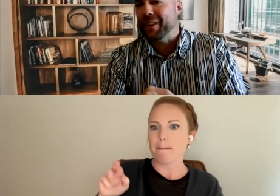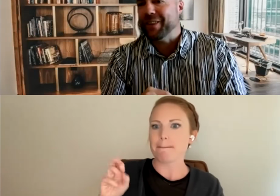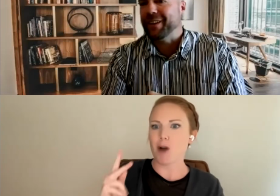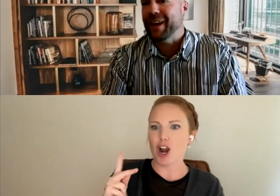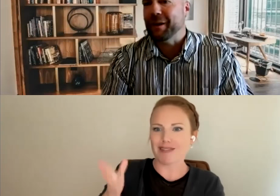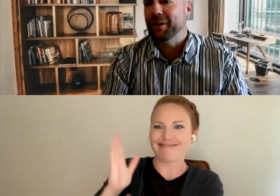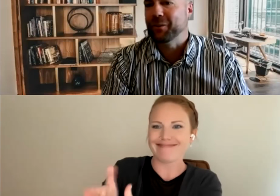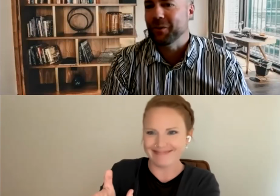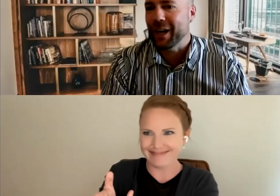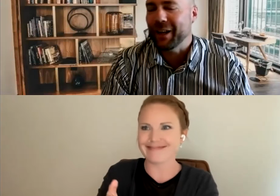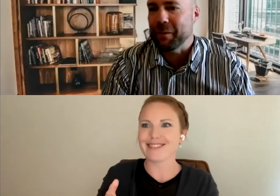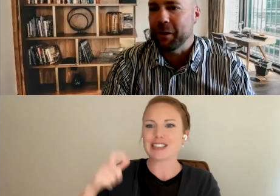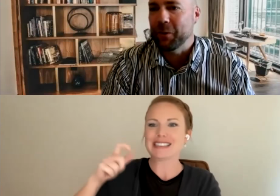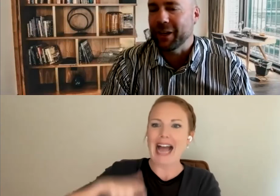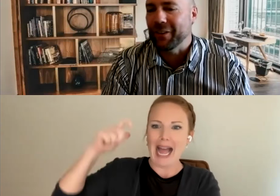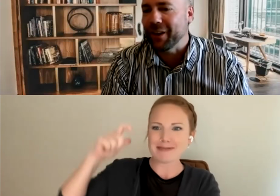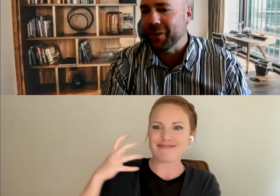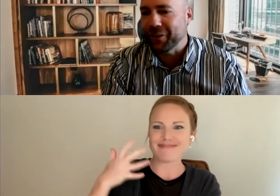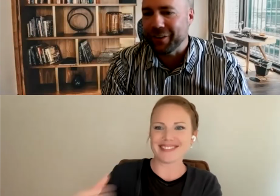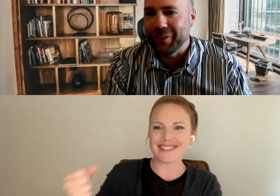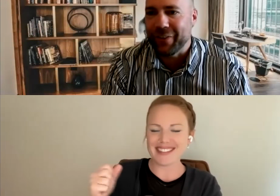you off, Thomas, we're at the time because we [okay] people get to the other sessions